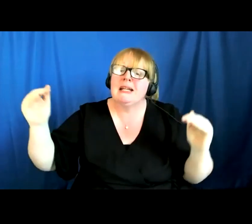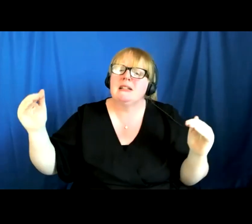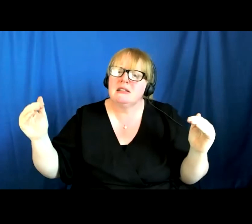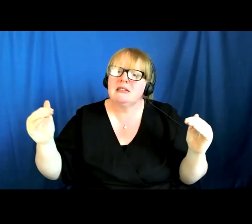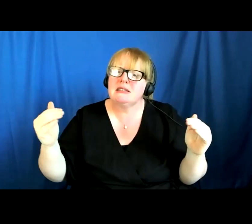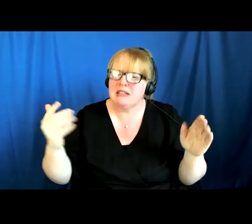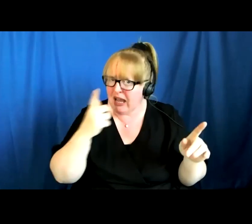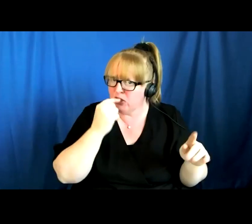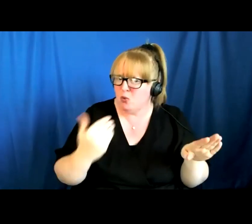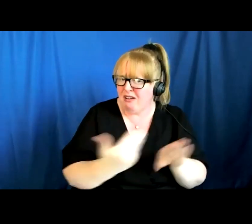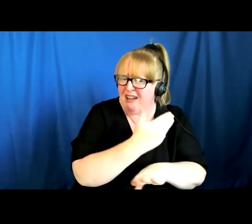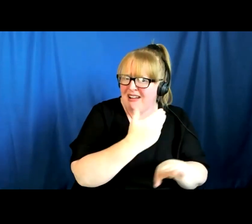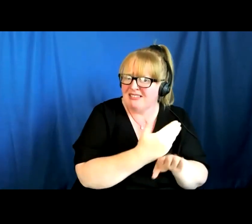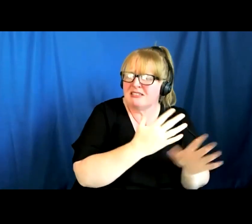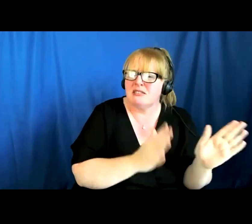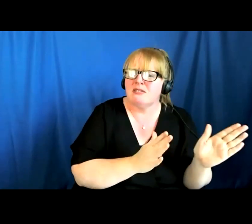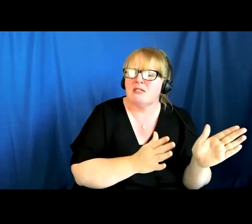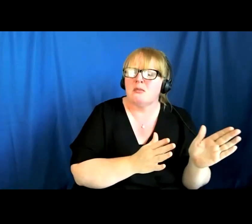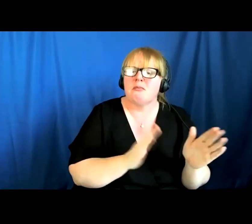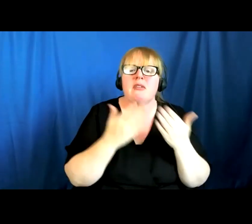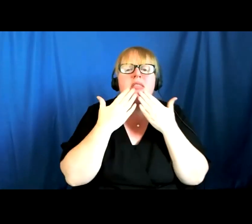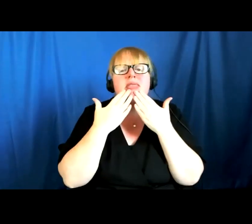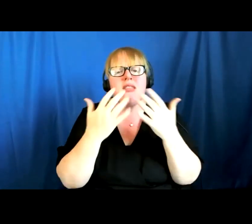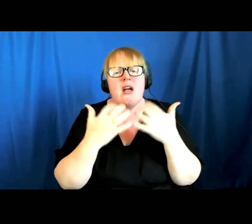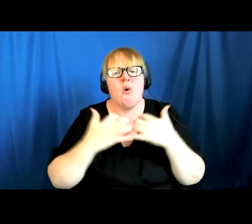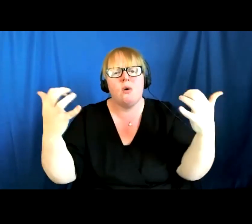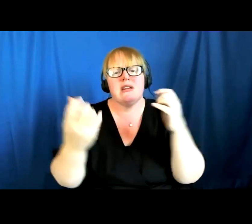So, also, thank you to the audience for participating and for the questions and